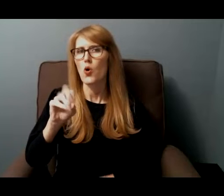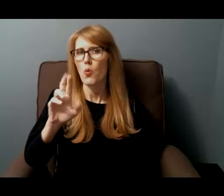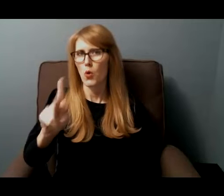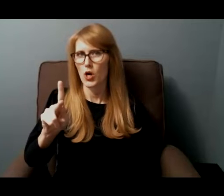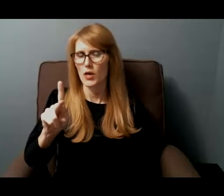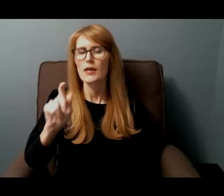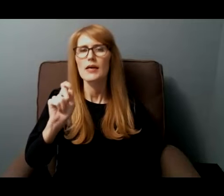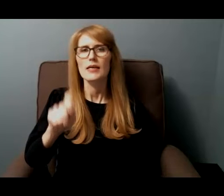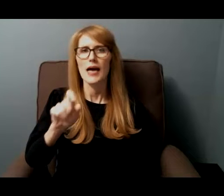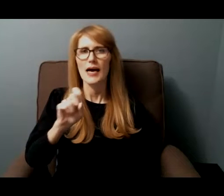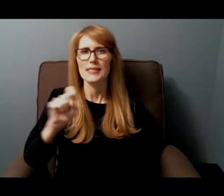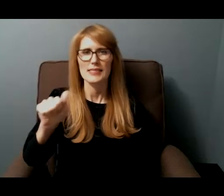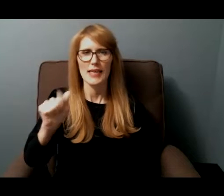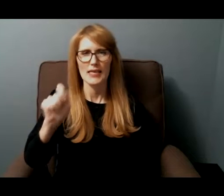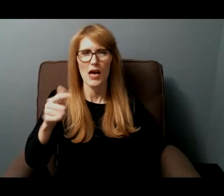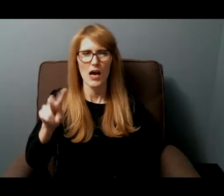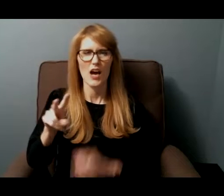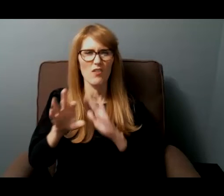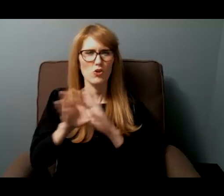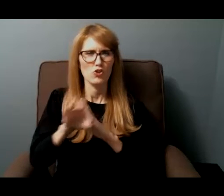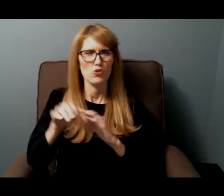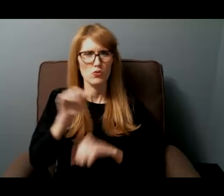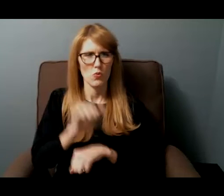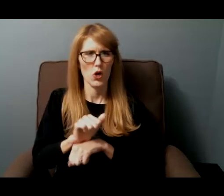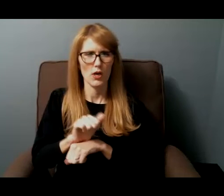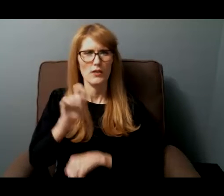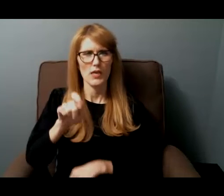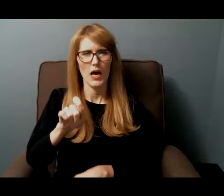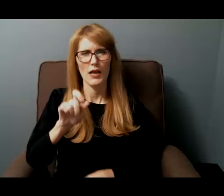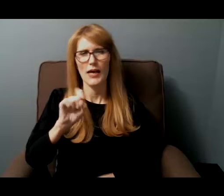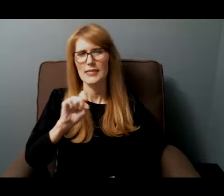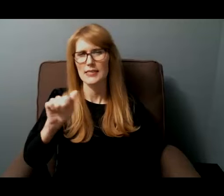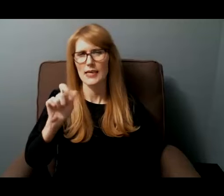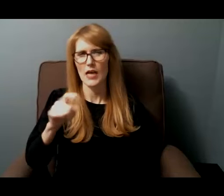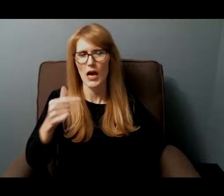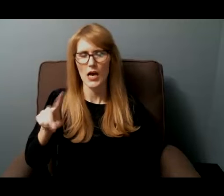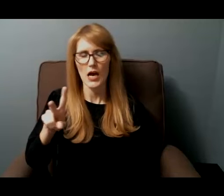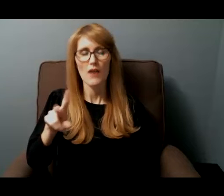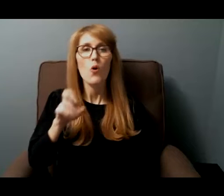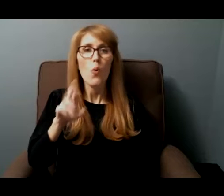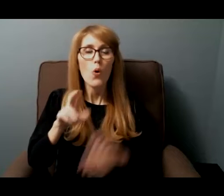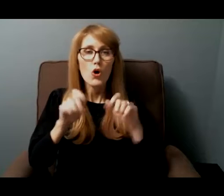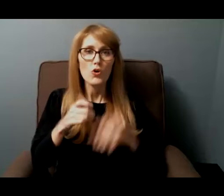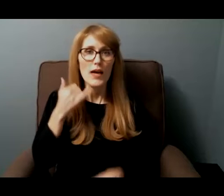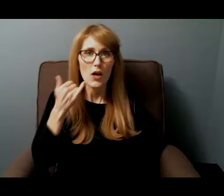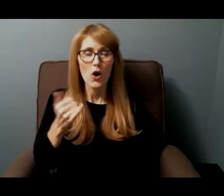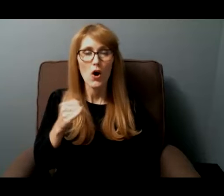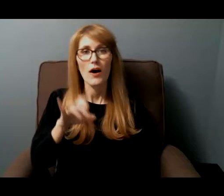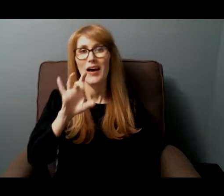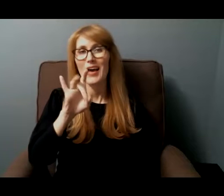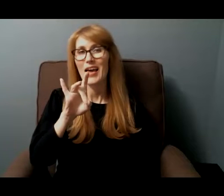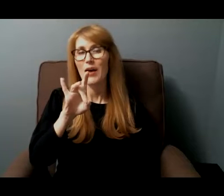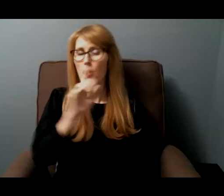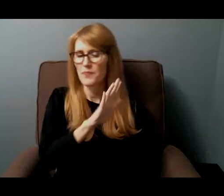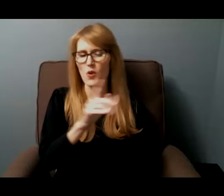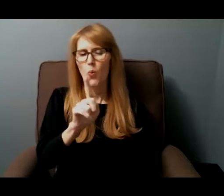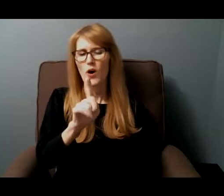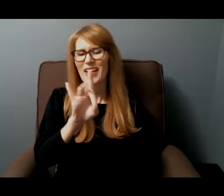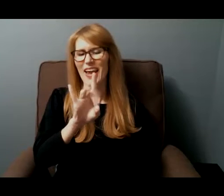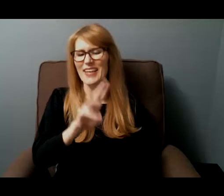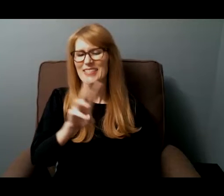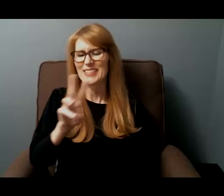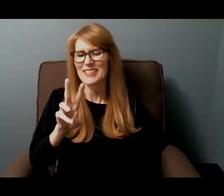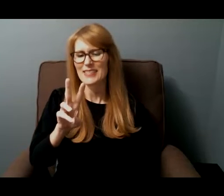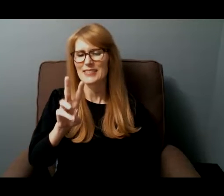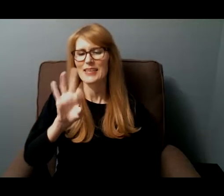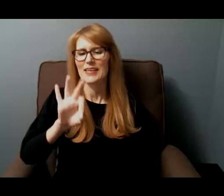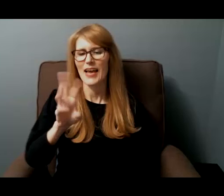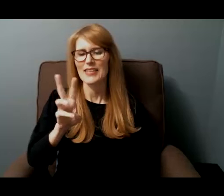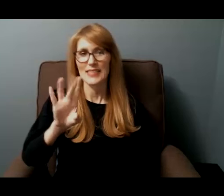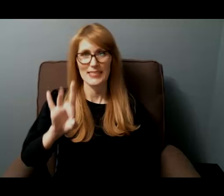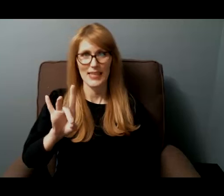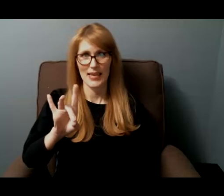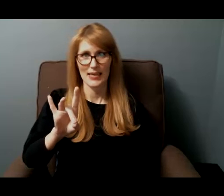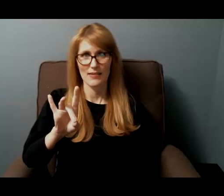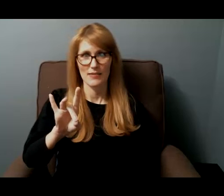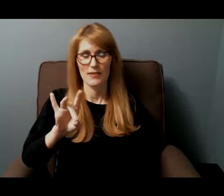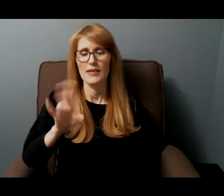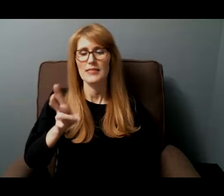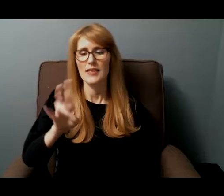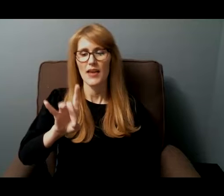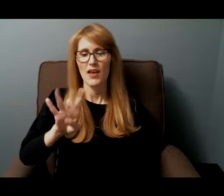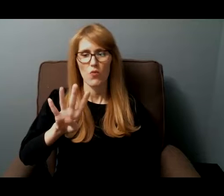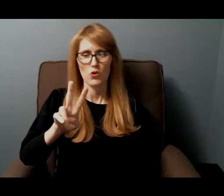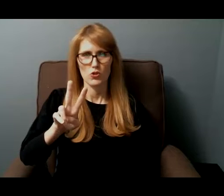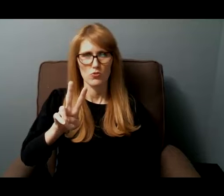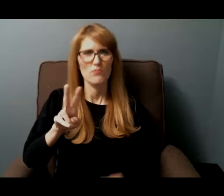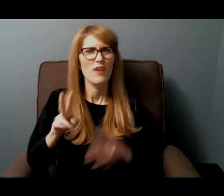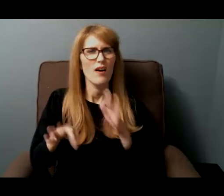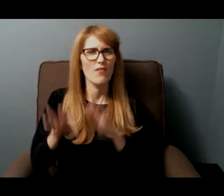can find out who your WIPA project is and how to contact them by calling 1 866 968 7842. Or you can